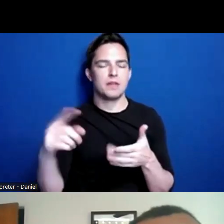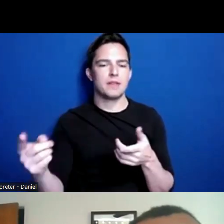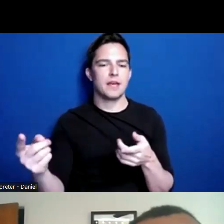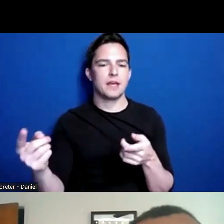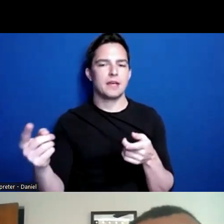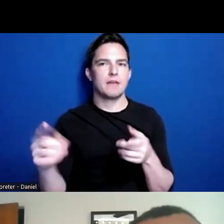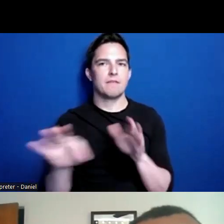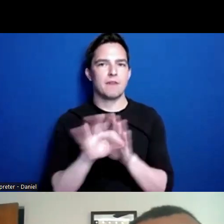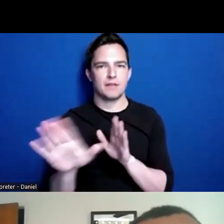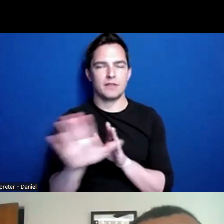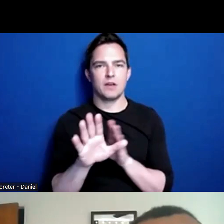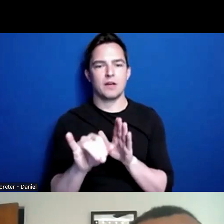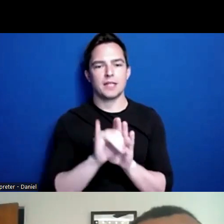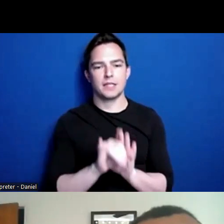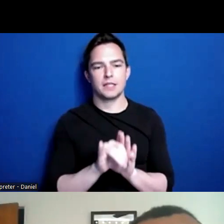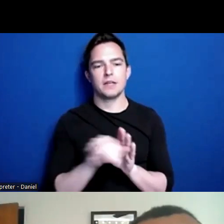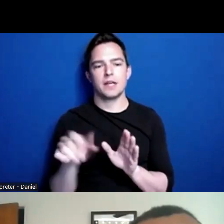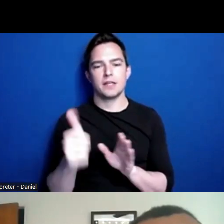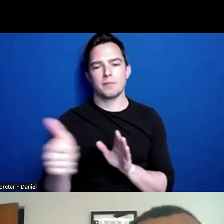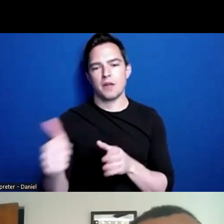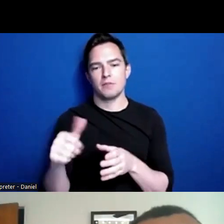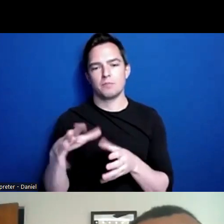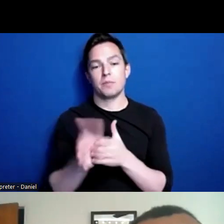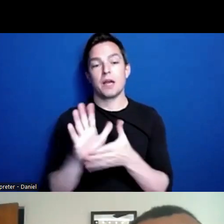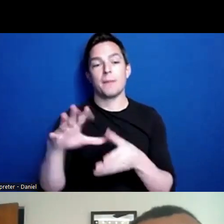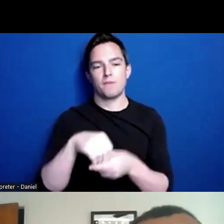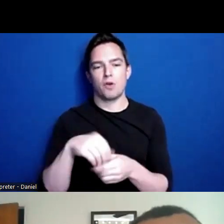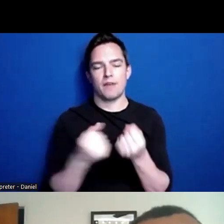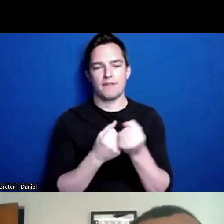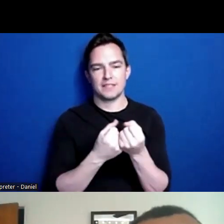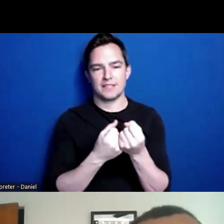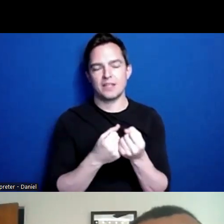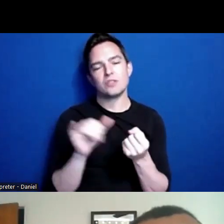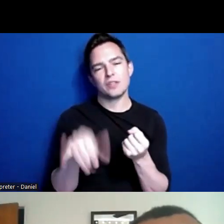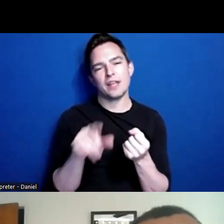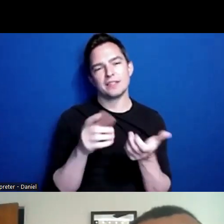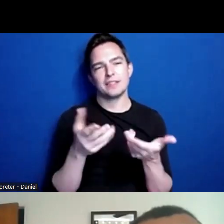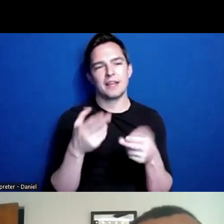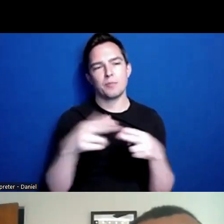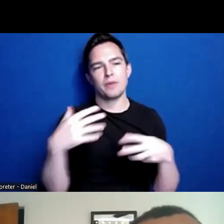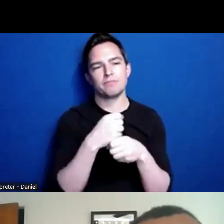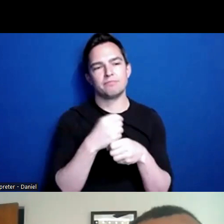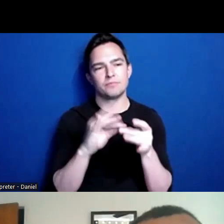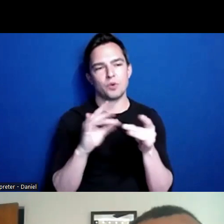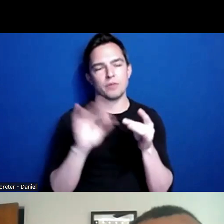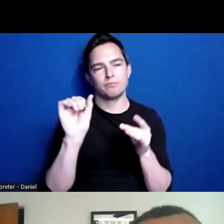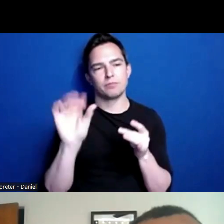and getting involved in advocacy. advocacy. So that is a kind of brief story on how I came to be.